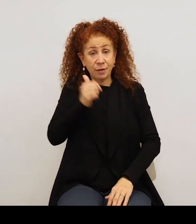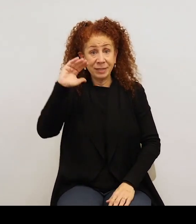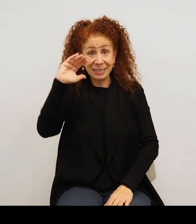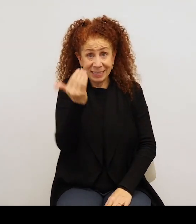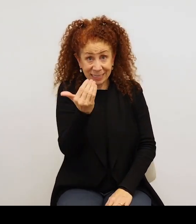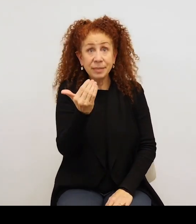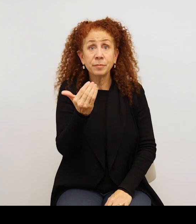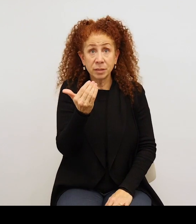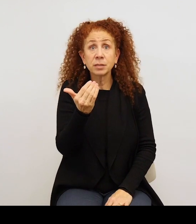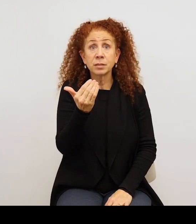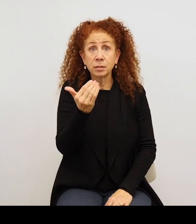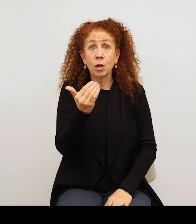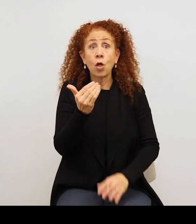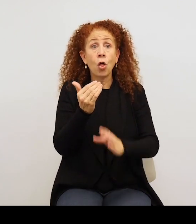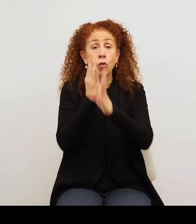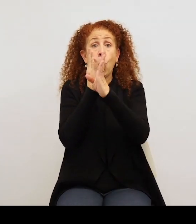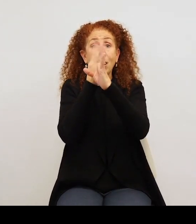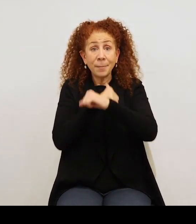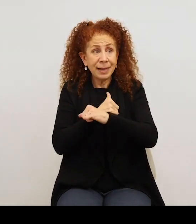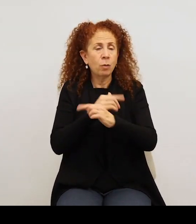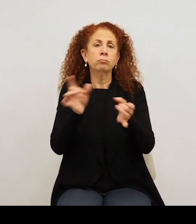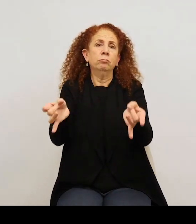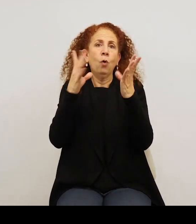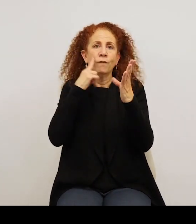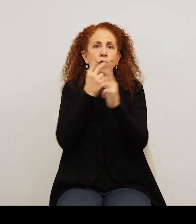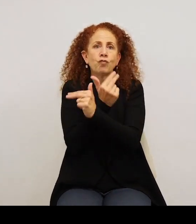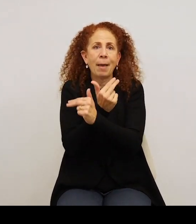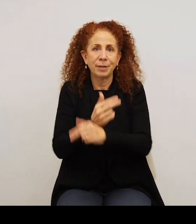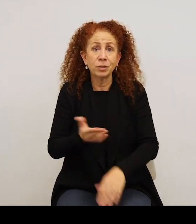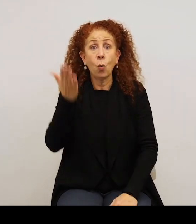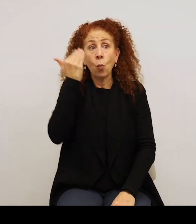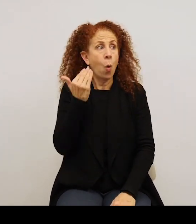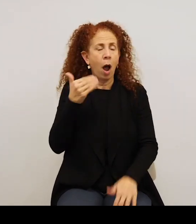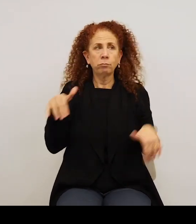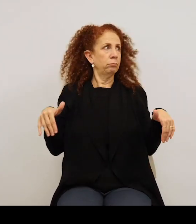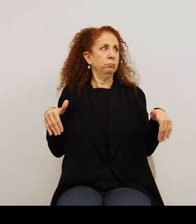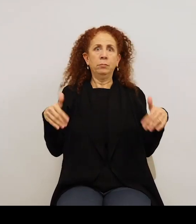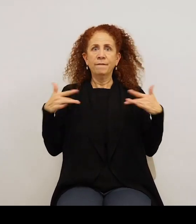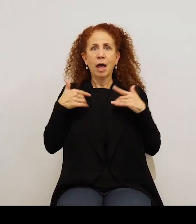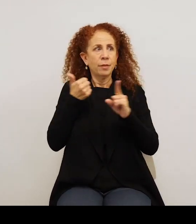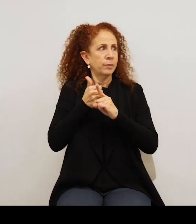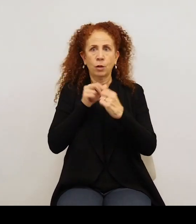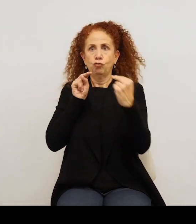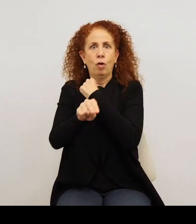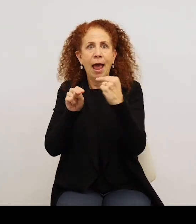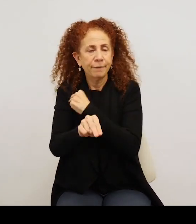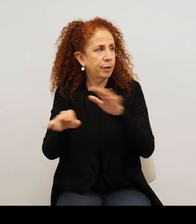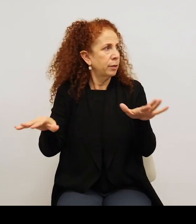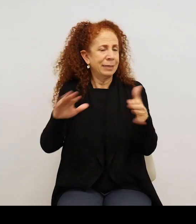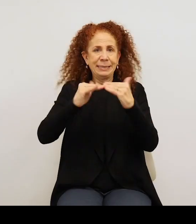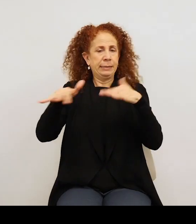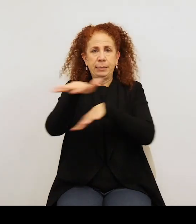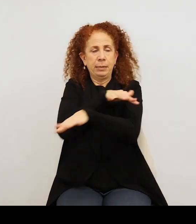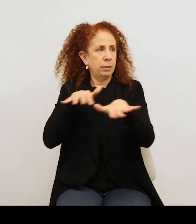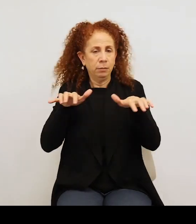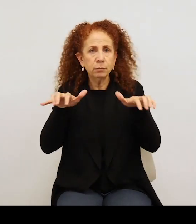the coming down of the wall was quite a disaster, because suddenly they found themselves in the middle of traffic, in the middle of city life.